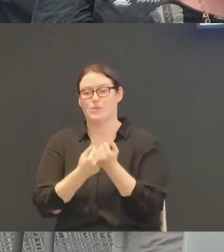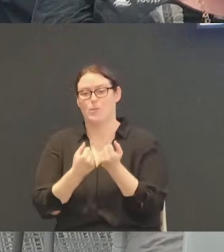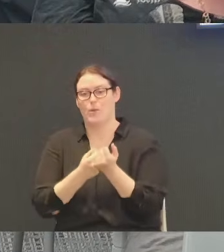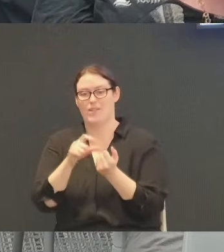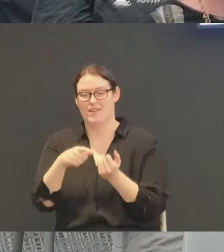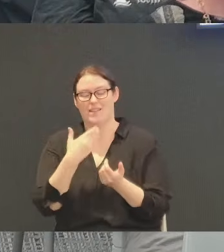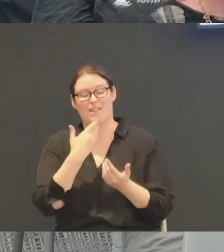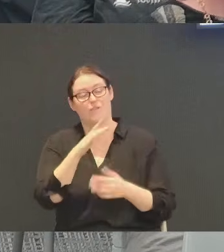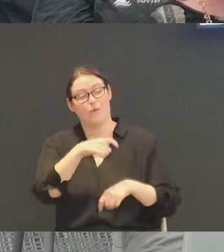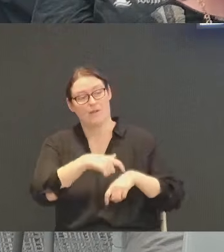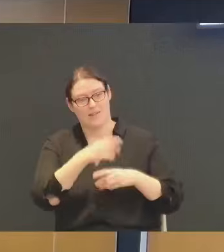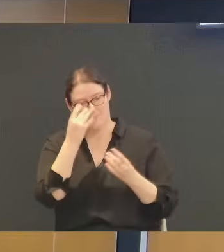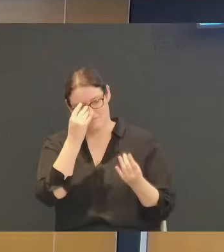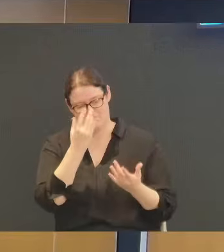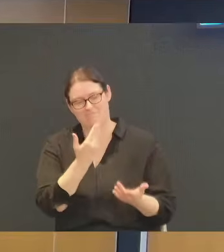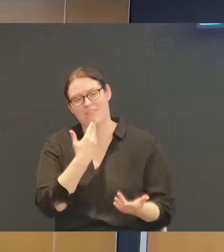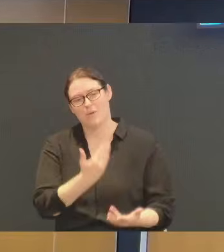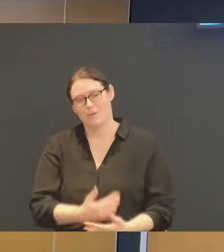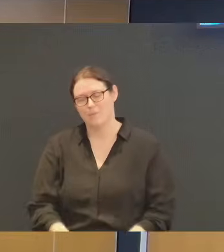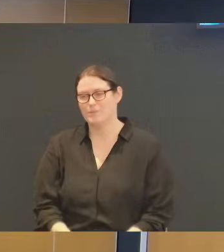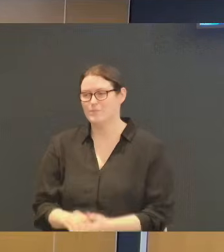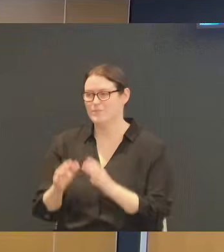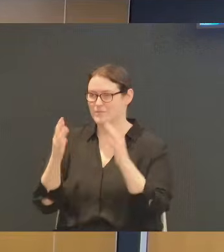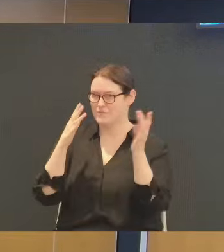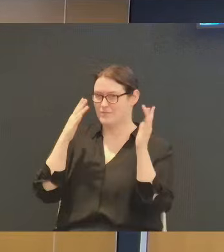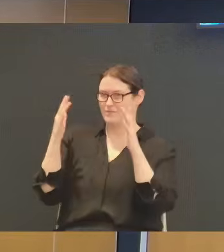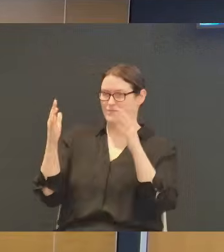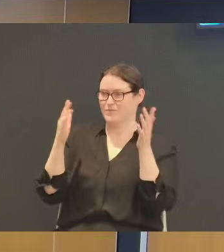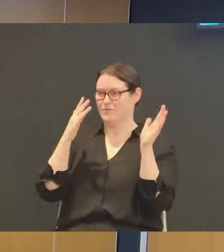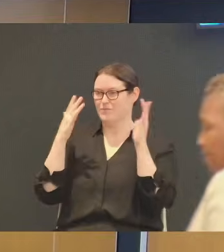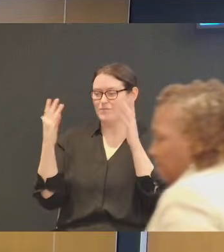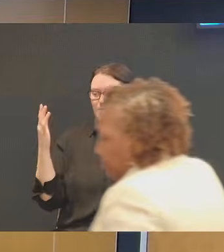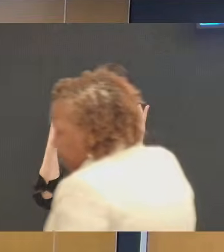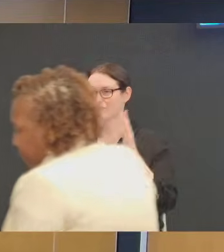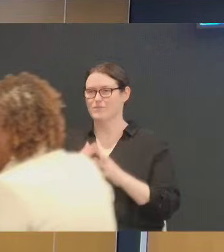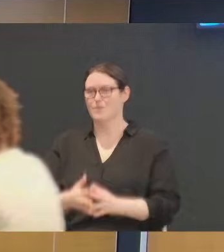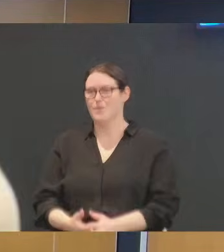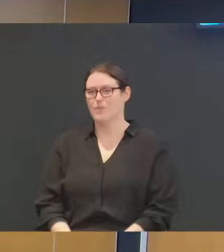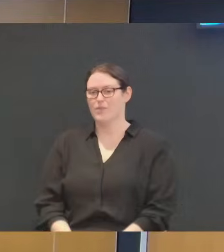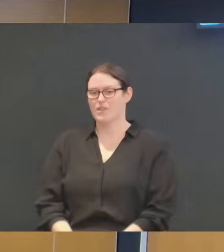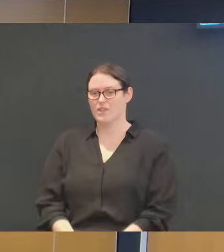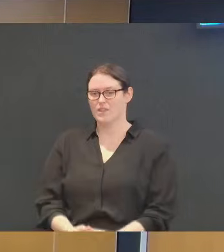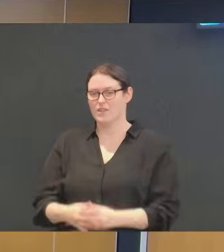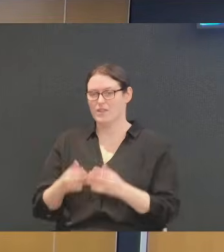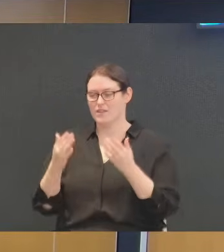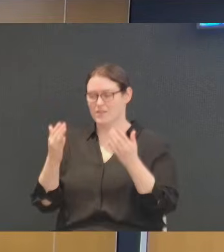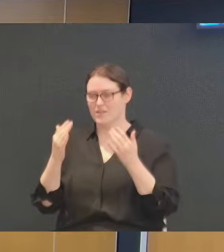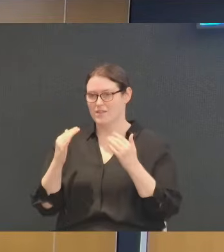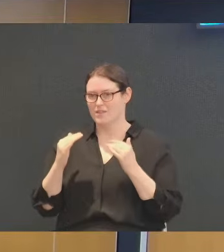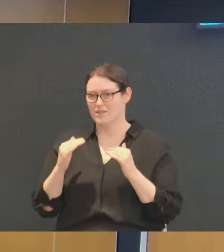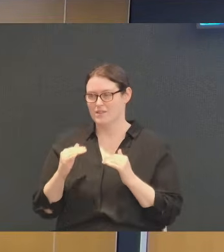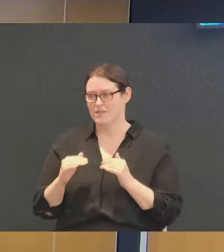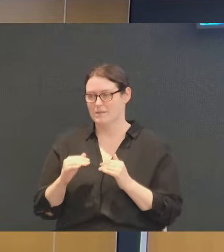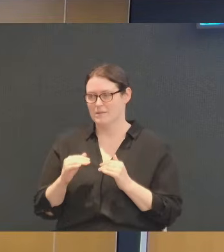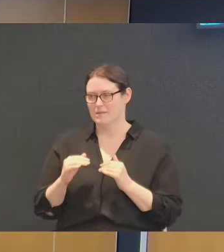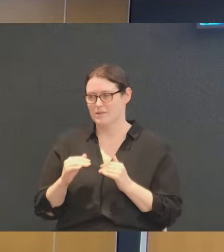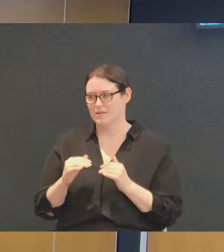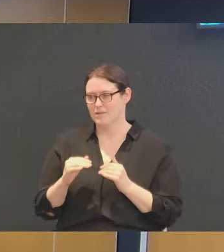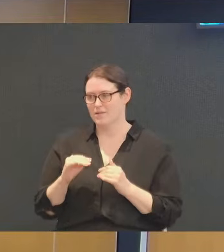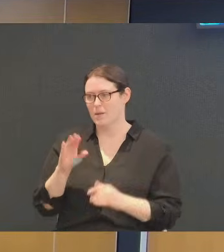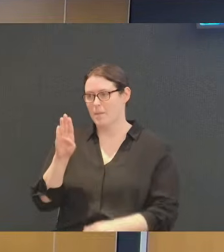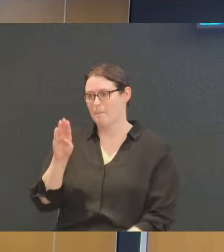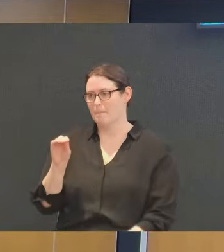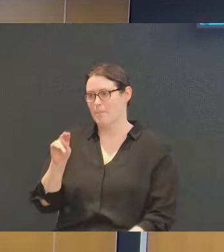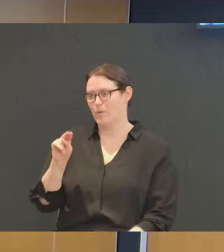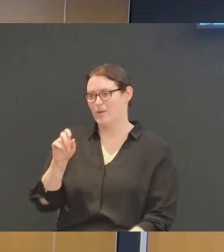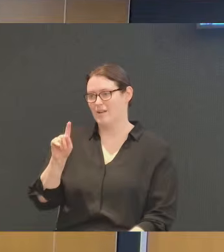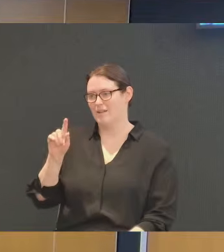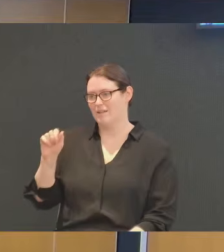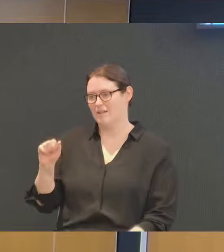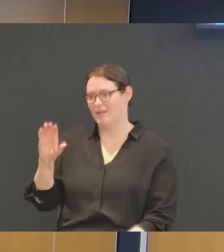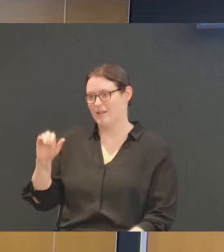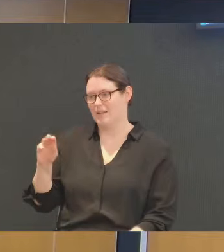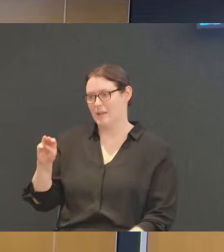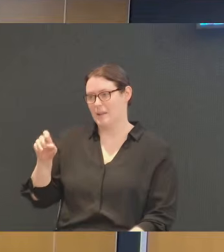today. Thank you. Thank you, Bonita Campran.